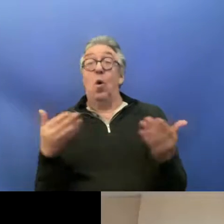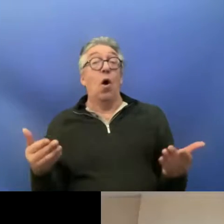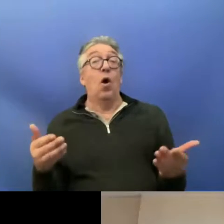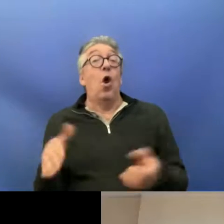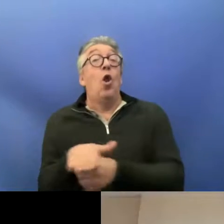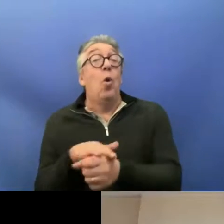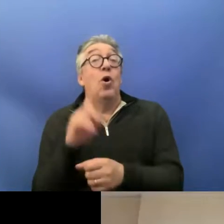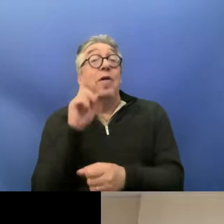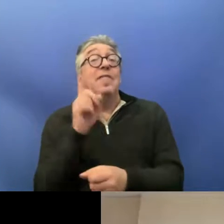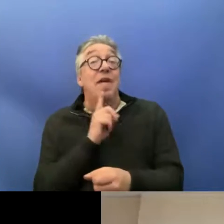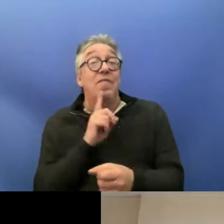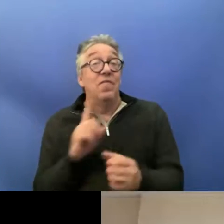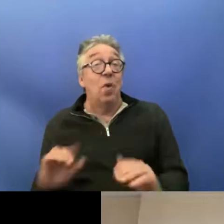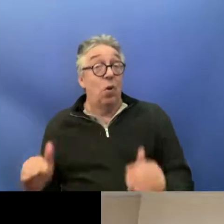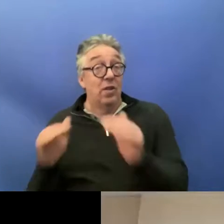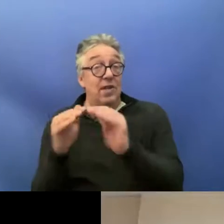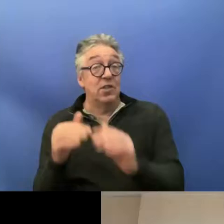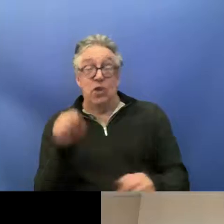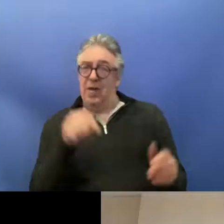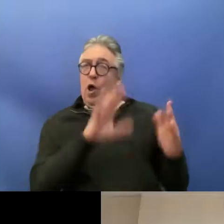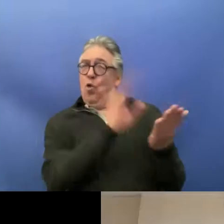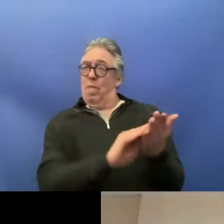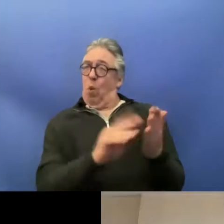people. So, you can see the breakdown within the report.